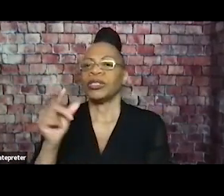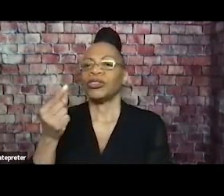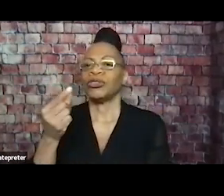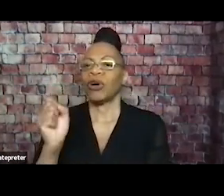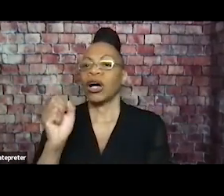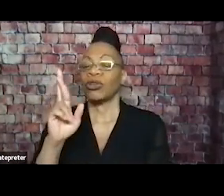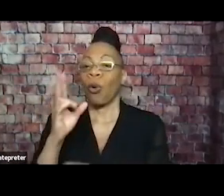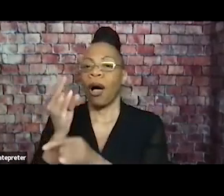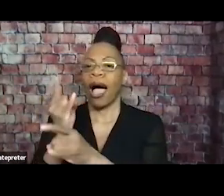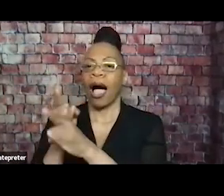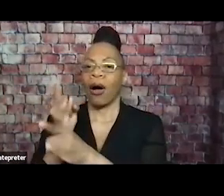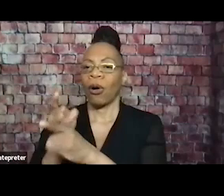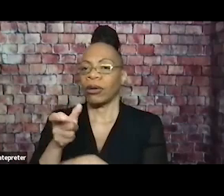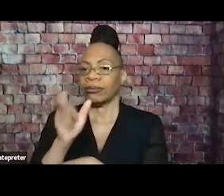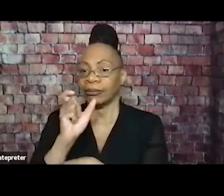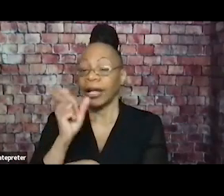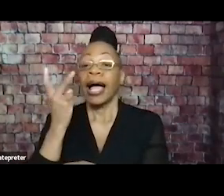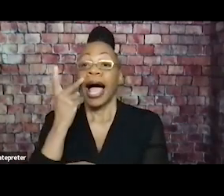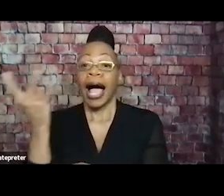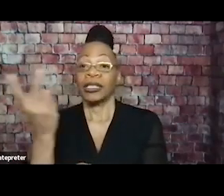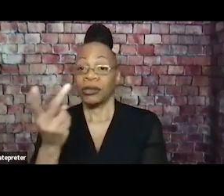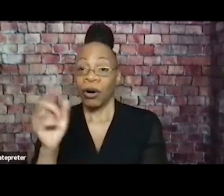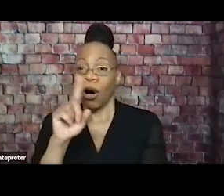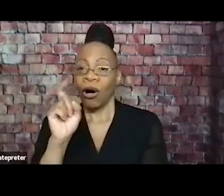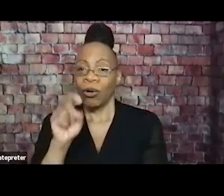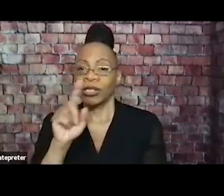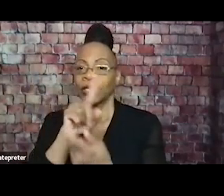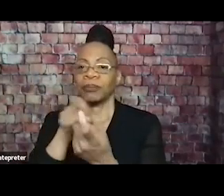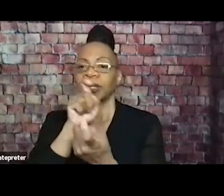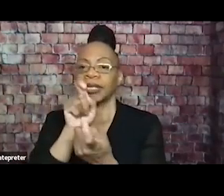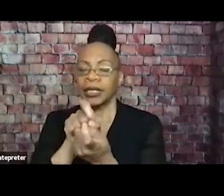specifically related to prescribed marijuana use